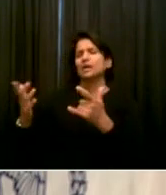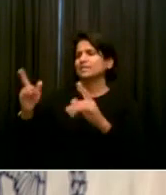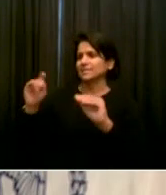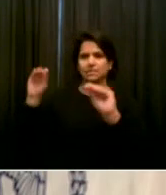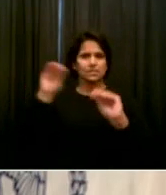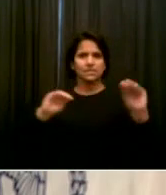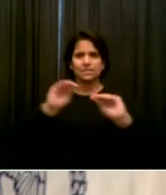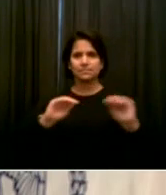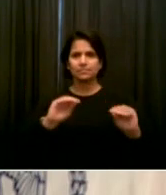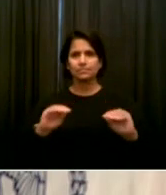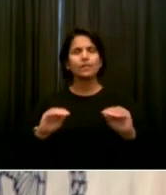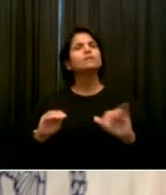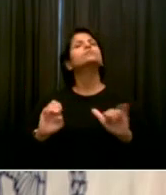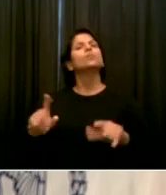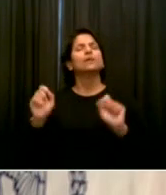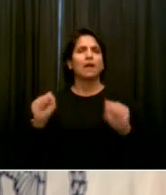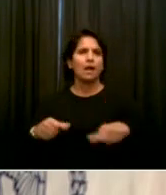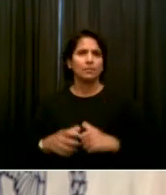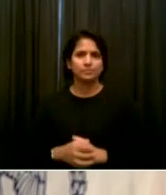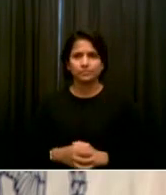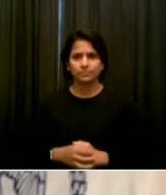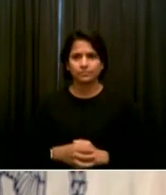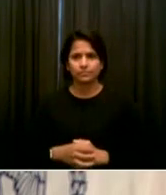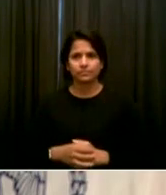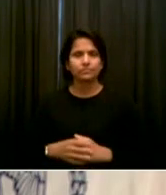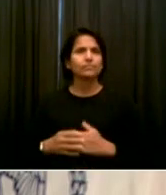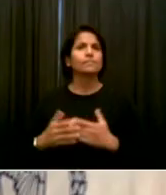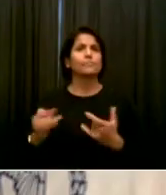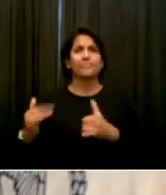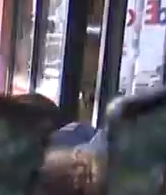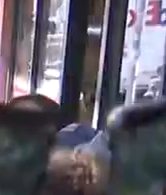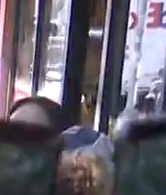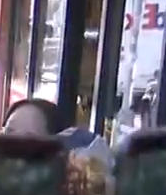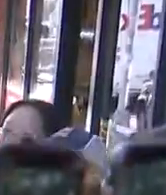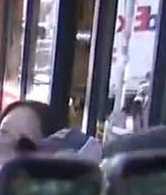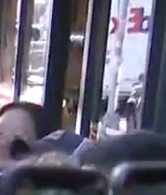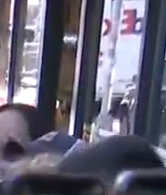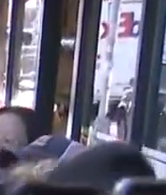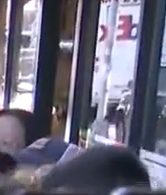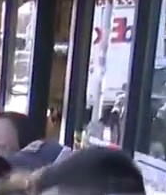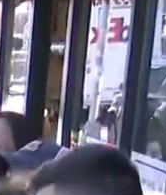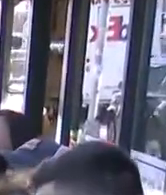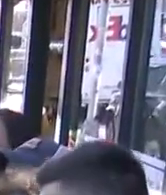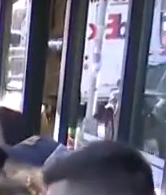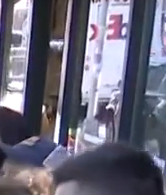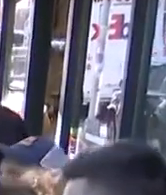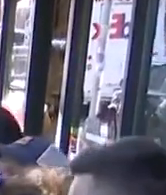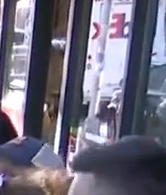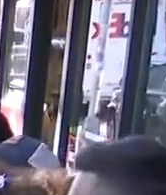CAN ADJUST THE USE OF THE WE FEEL CONFIDENT THAT EVEN IF THERE'S SOME TEMPORARY DYNAMIC